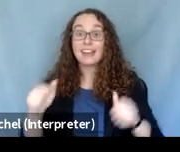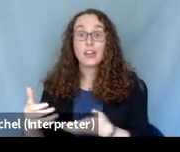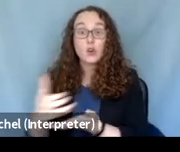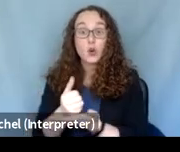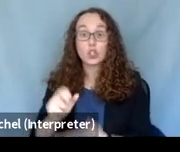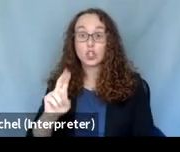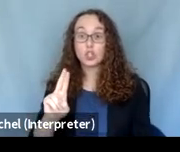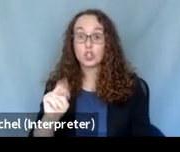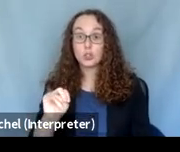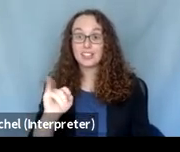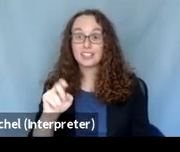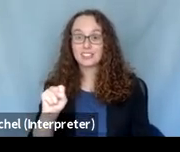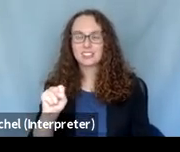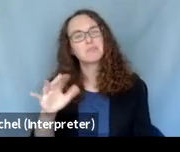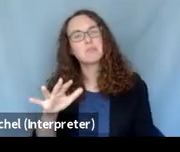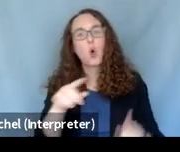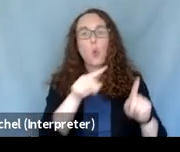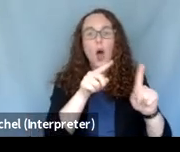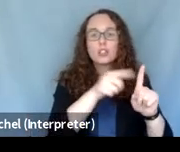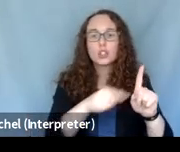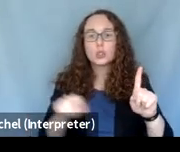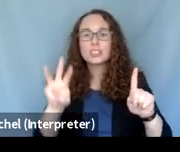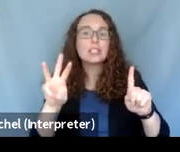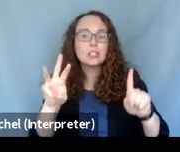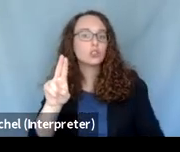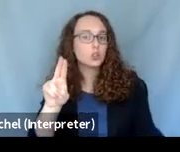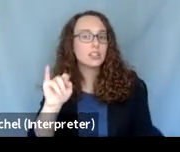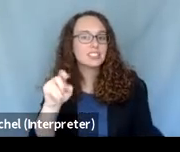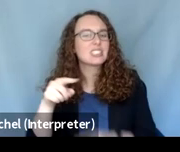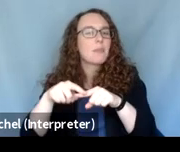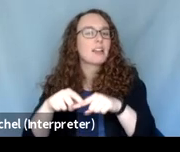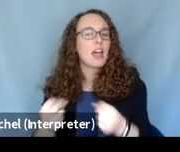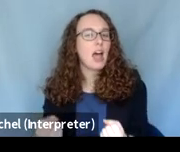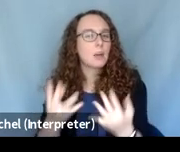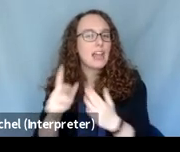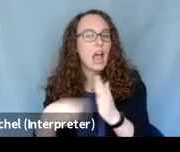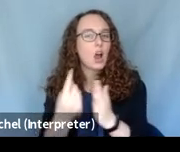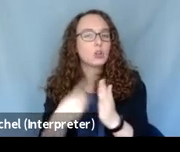six units depending on how many hours you're working per week.